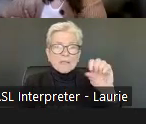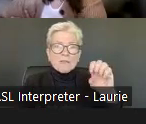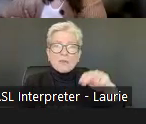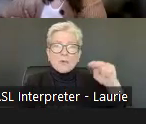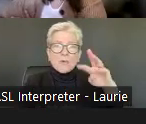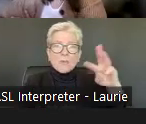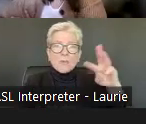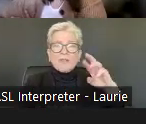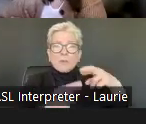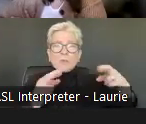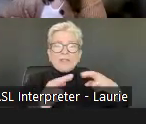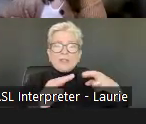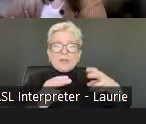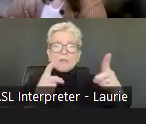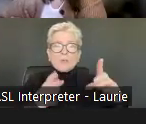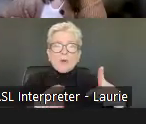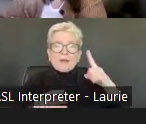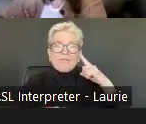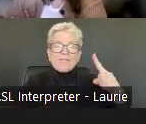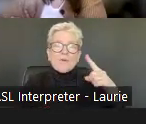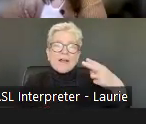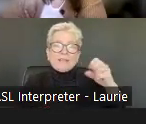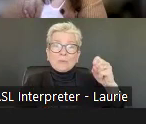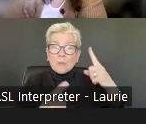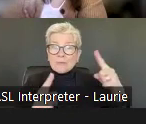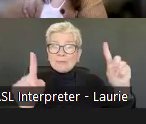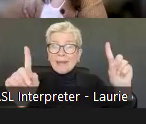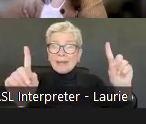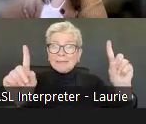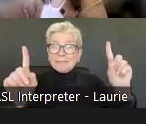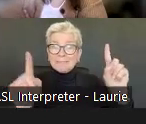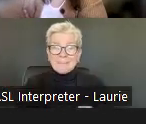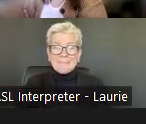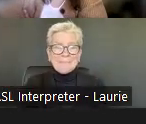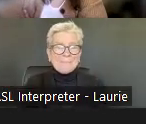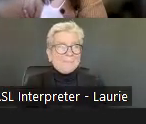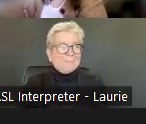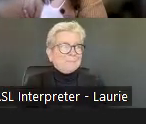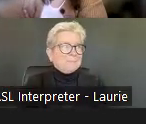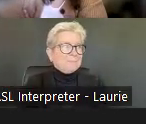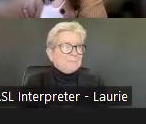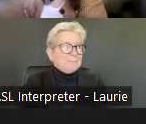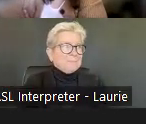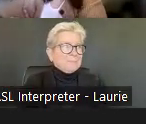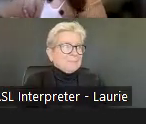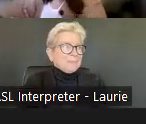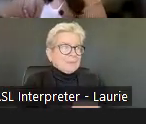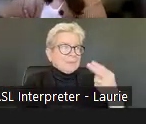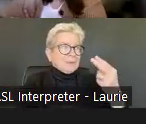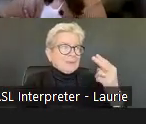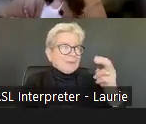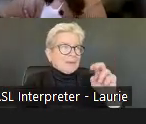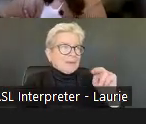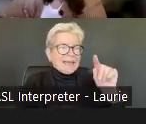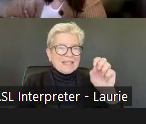for High School Success. Henterson and I have been working in partnership for four or five